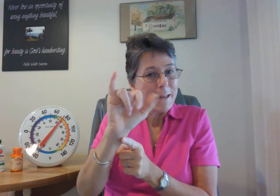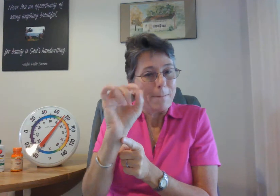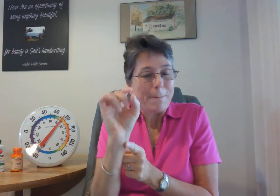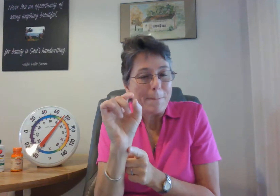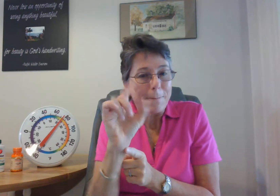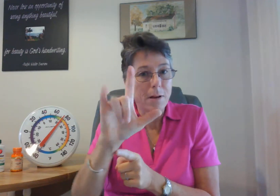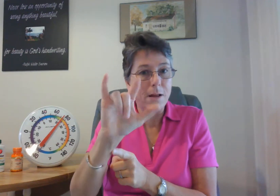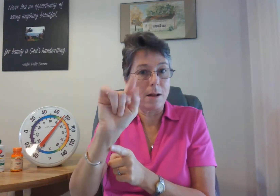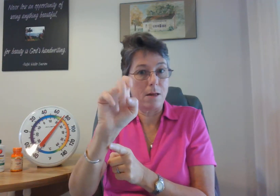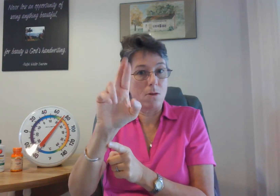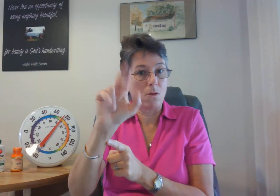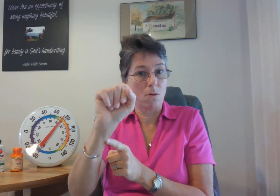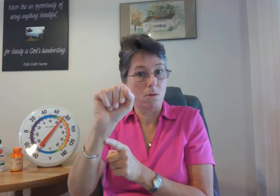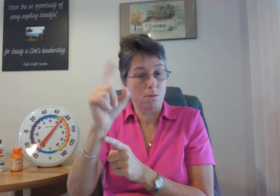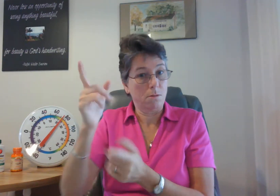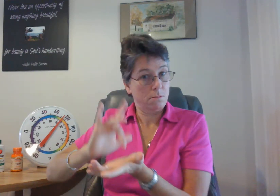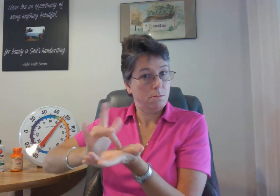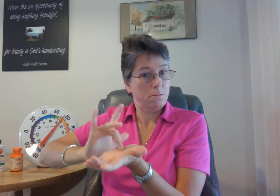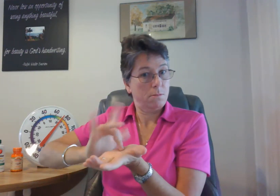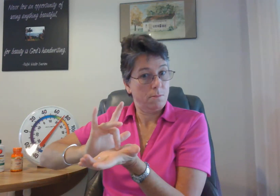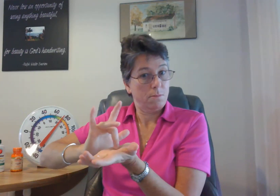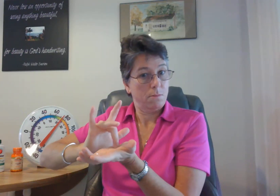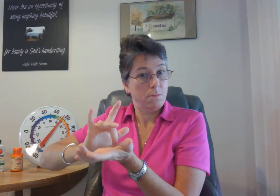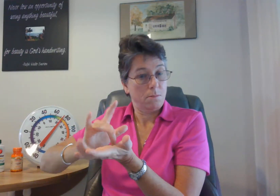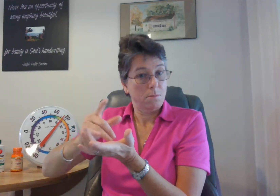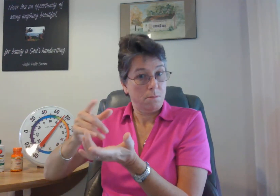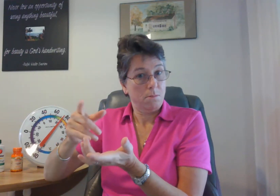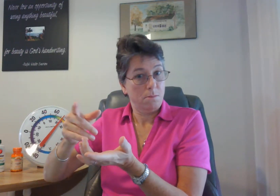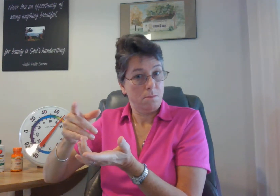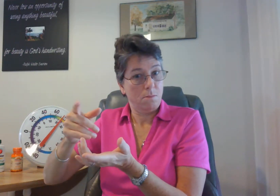to 23 degrees C. So this means when you travel to other countries, you will need to use their system not ours.